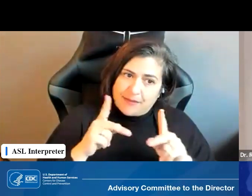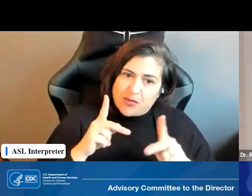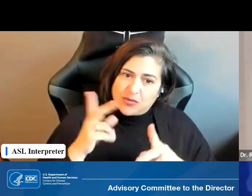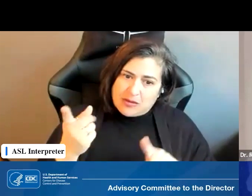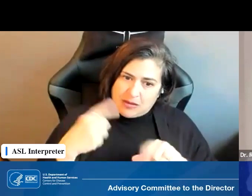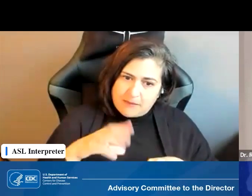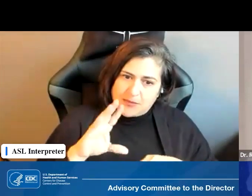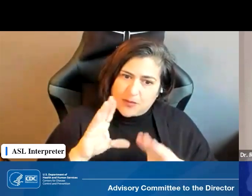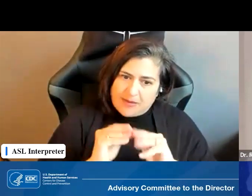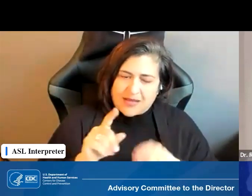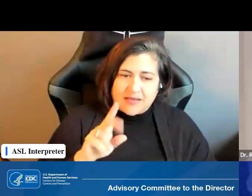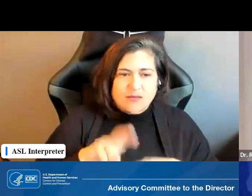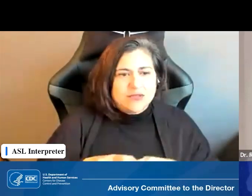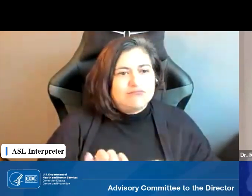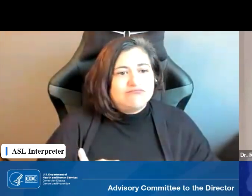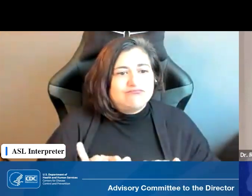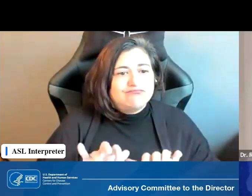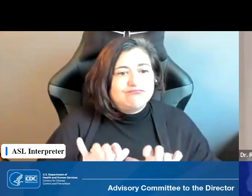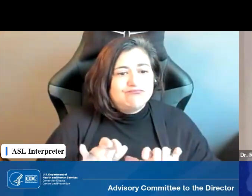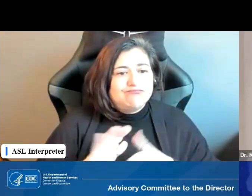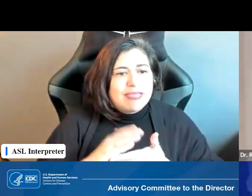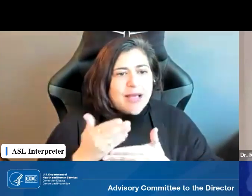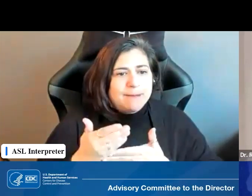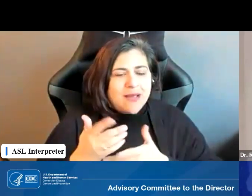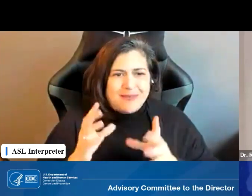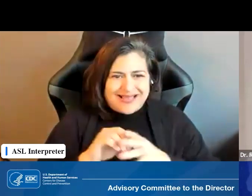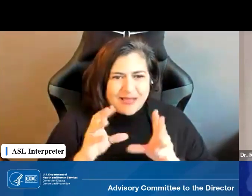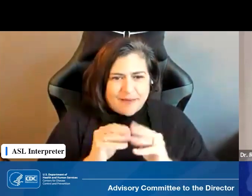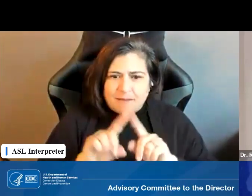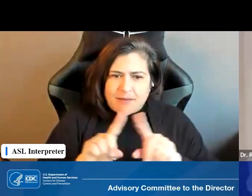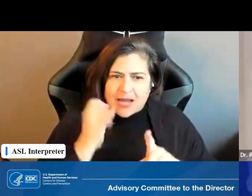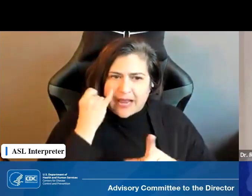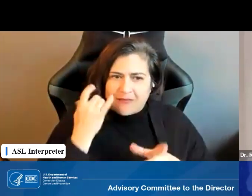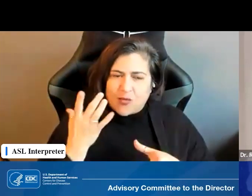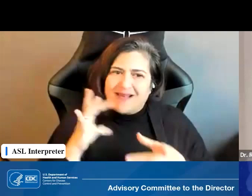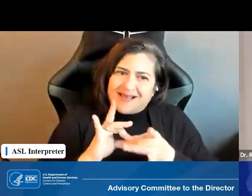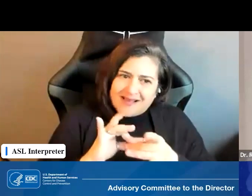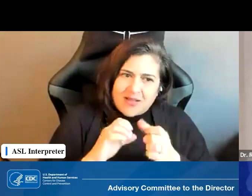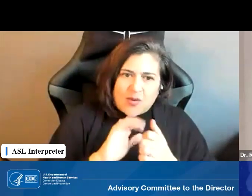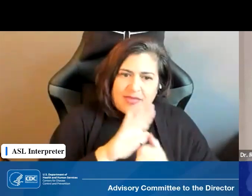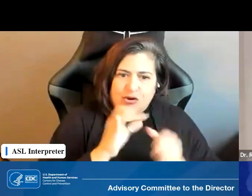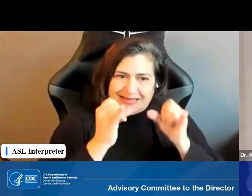on their laptops and be doing any other thing, but we actually tied it to their performance measures, their individual performance measures, right?